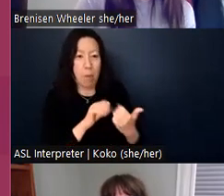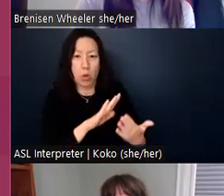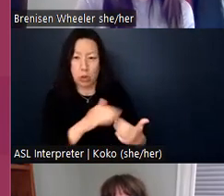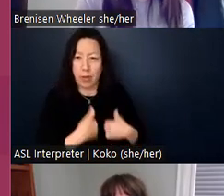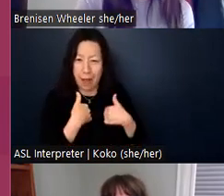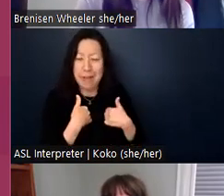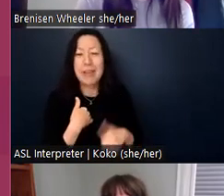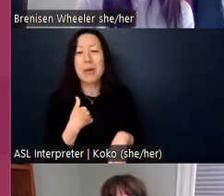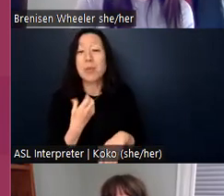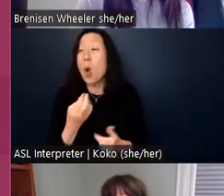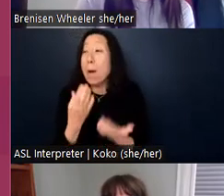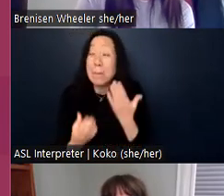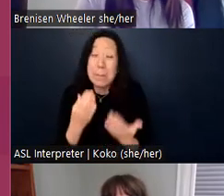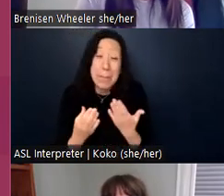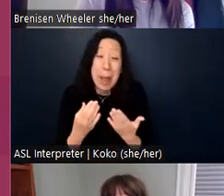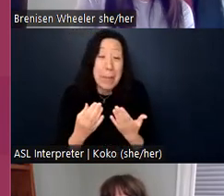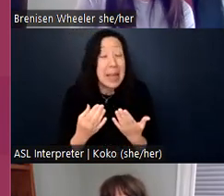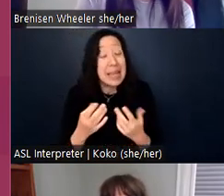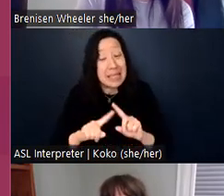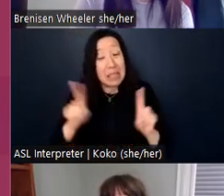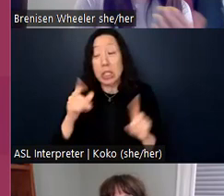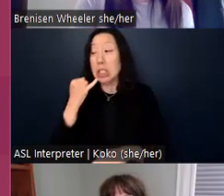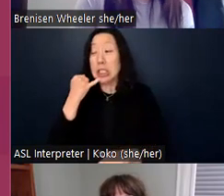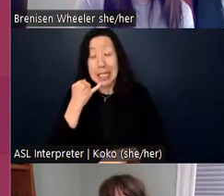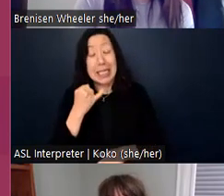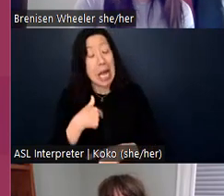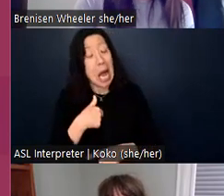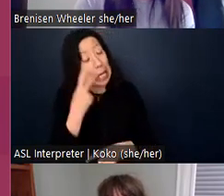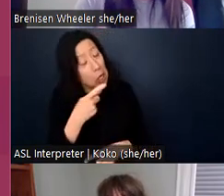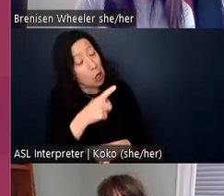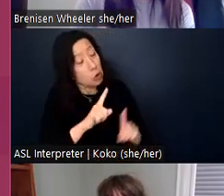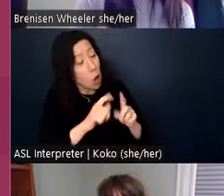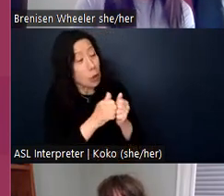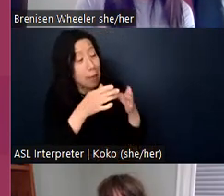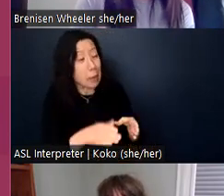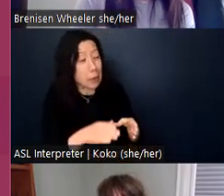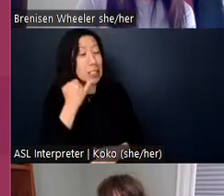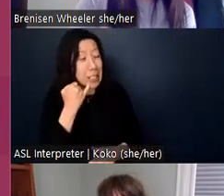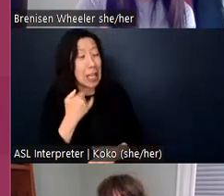kind of made me jealous? 12:31:43 But I just really care about you, and I trust you. 12:31:46 If you say that nothing is going